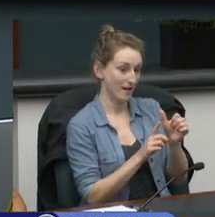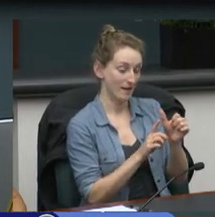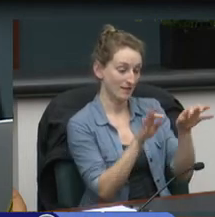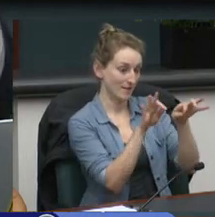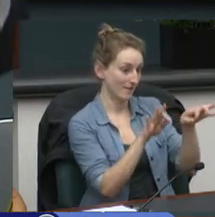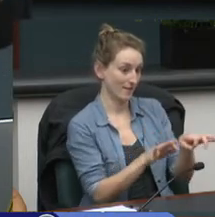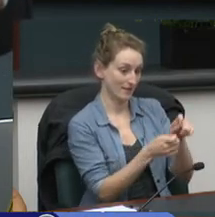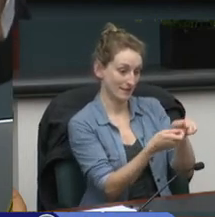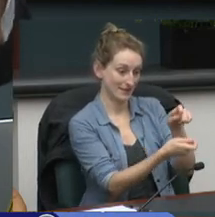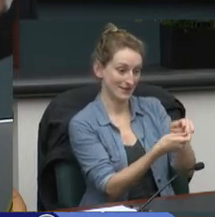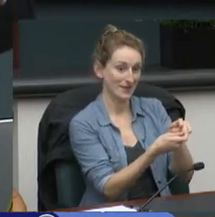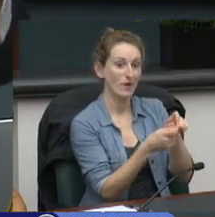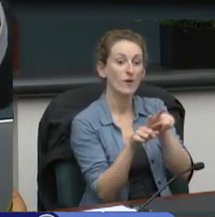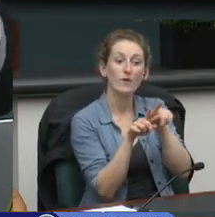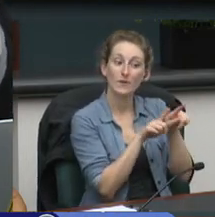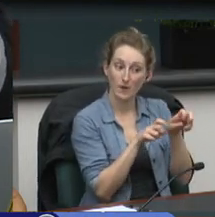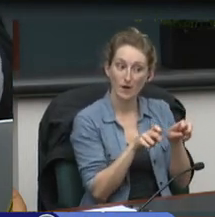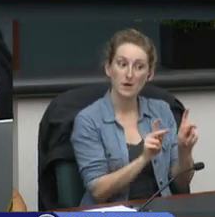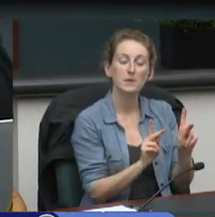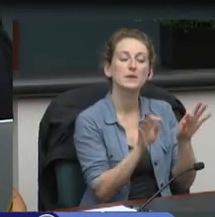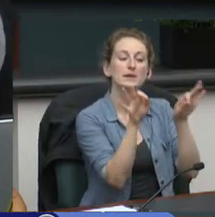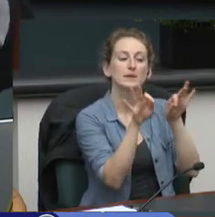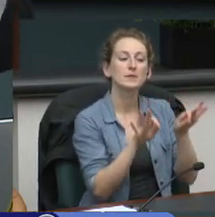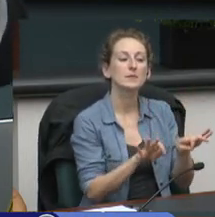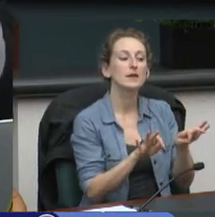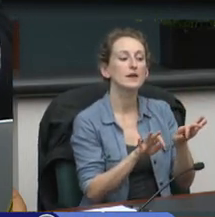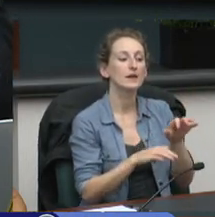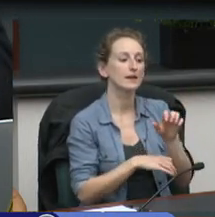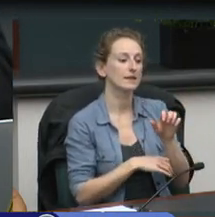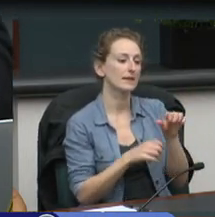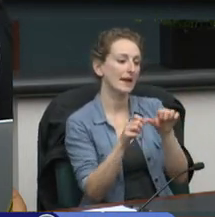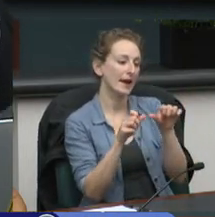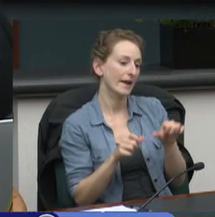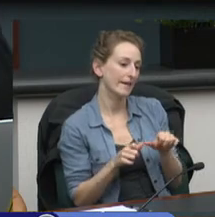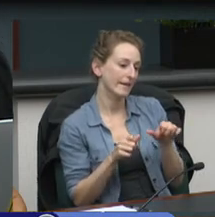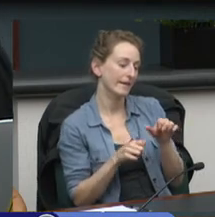explain what are the different levels of area medium income that we think about